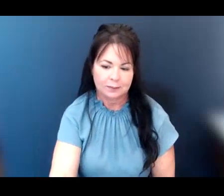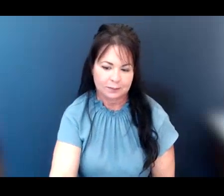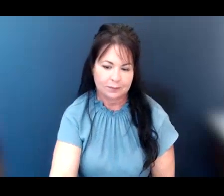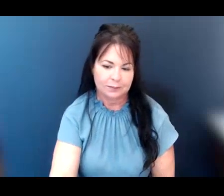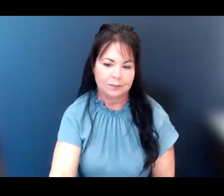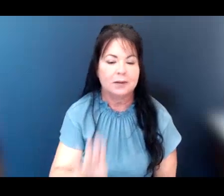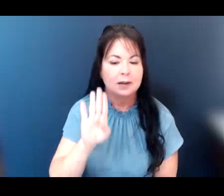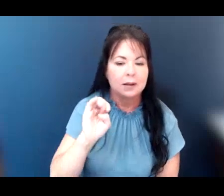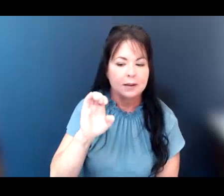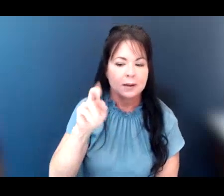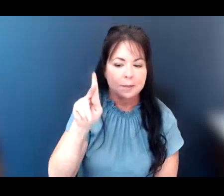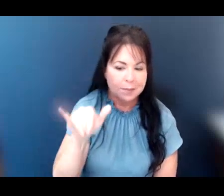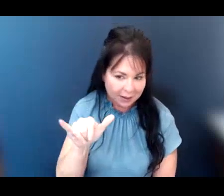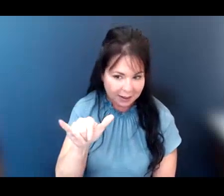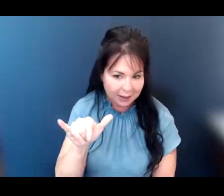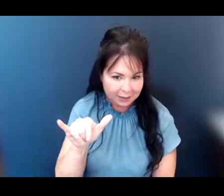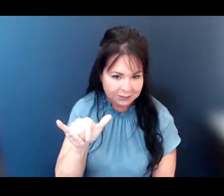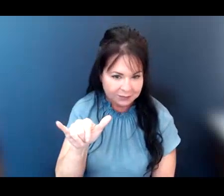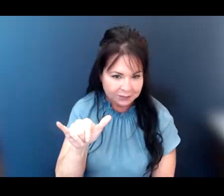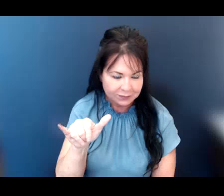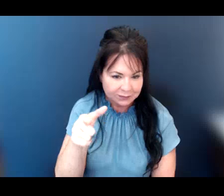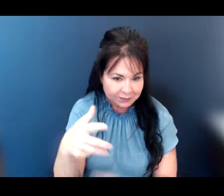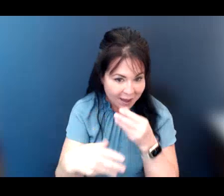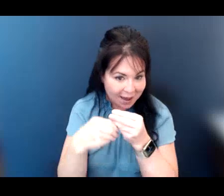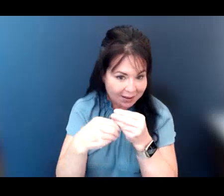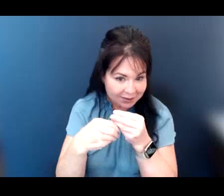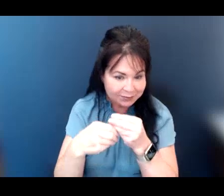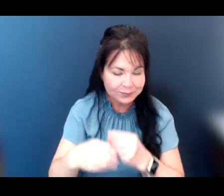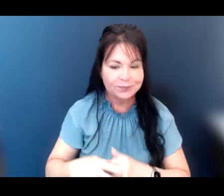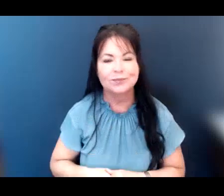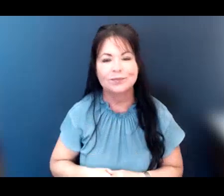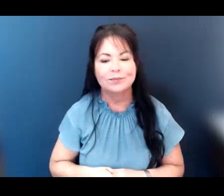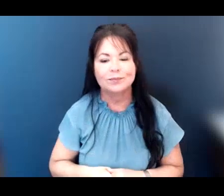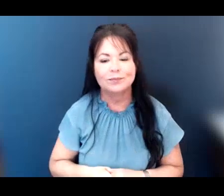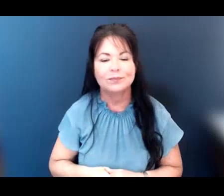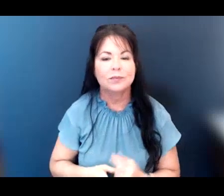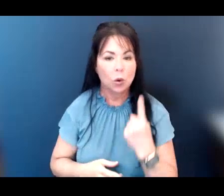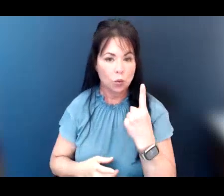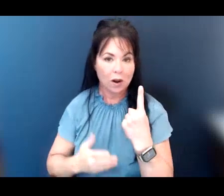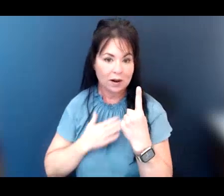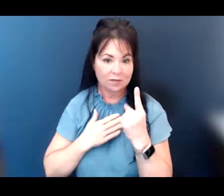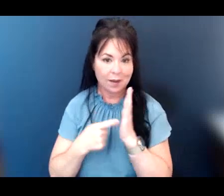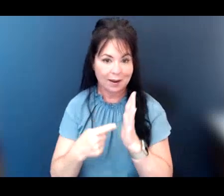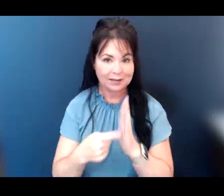What would you like to add? Well, an example I have is during the COVID crisis, we had an application that required a signature